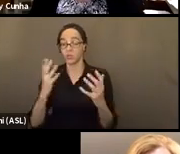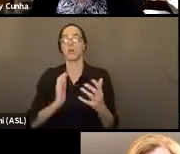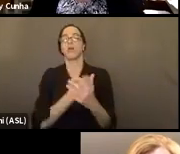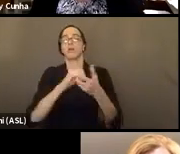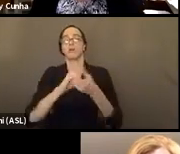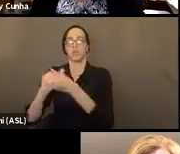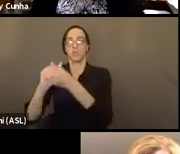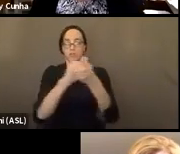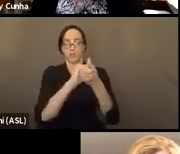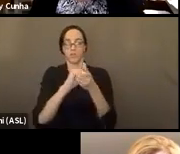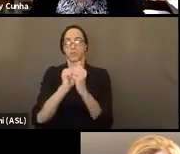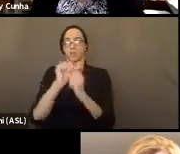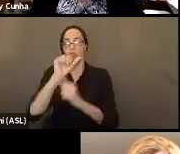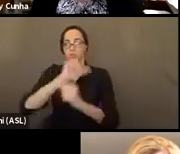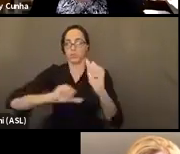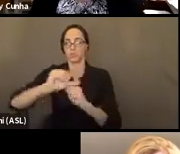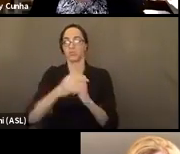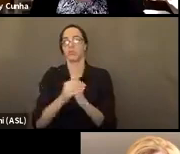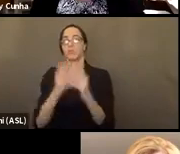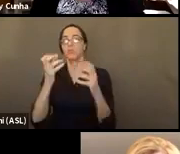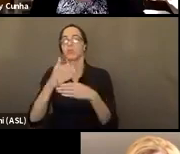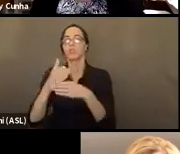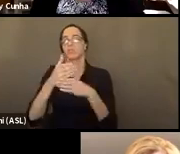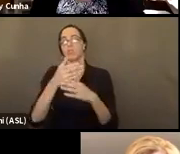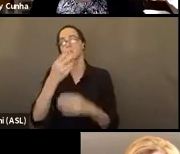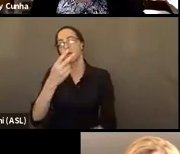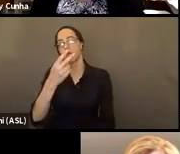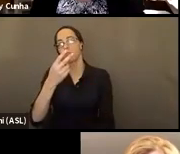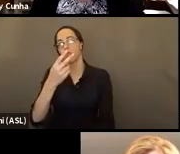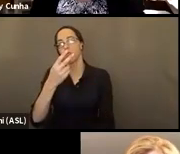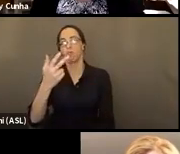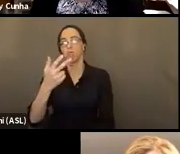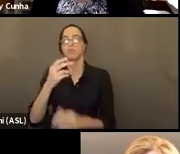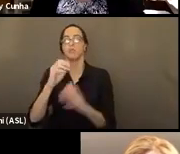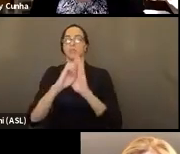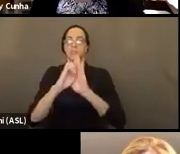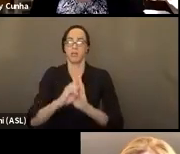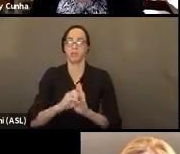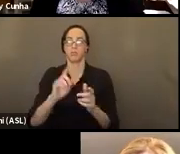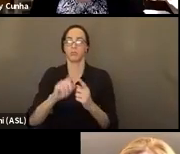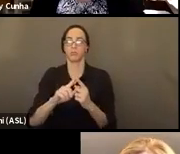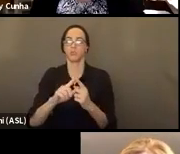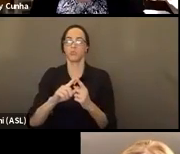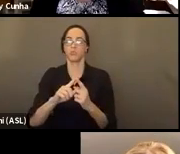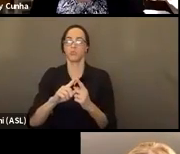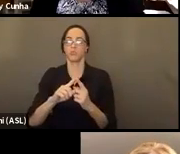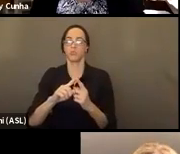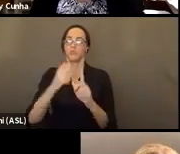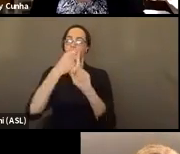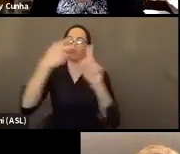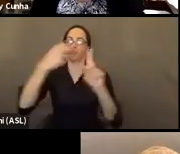to just share a couple of examples to kind of illustrate um some of that collaboration and so